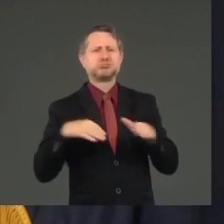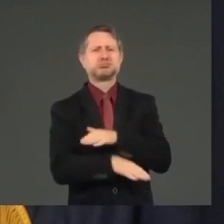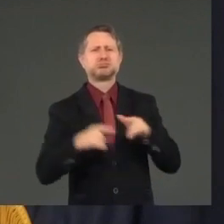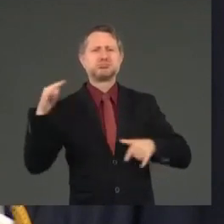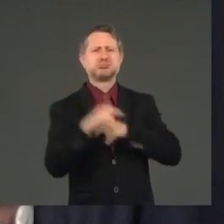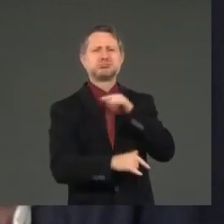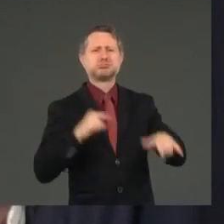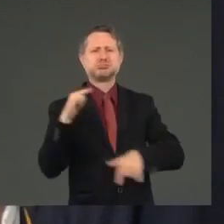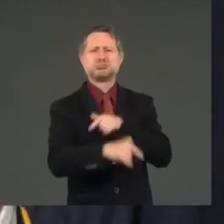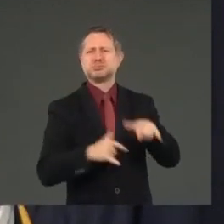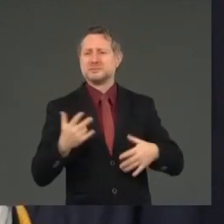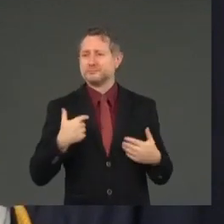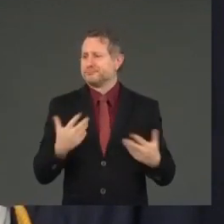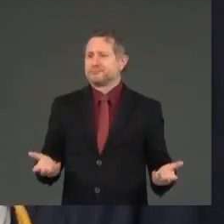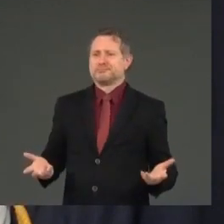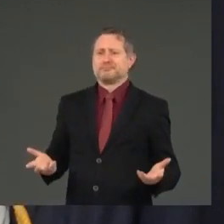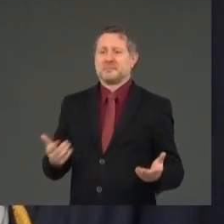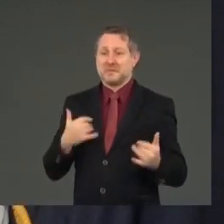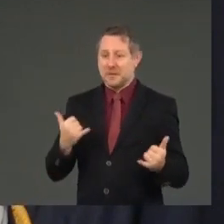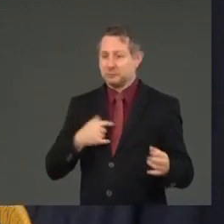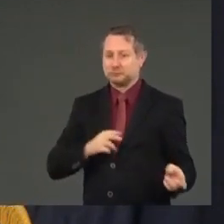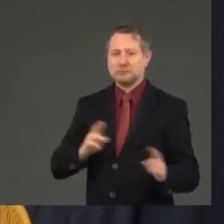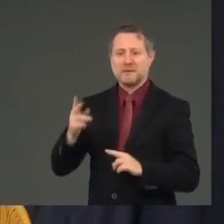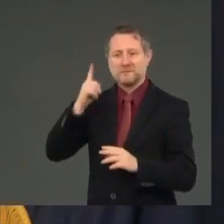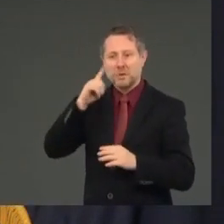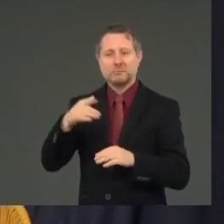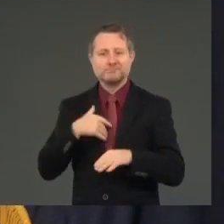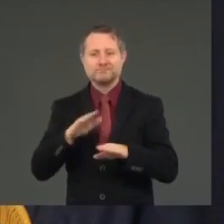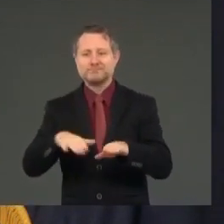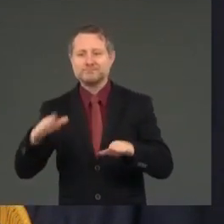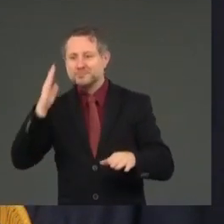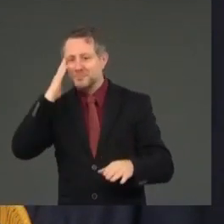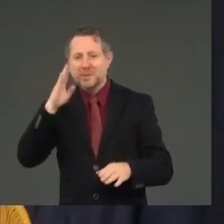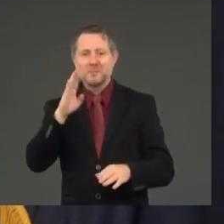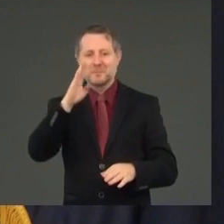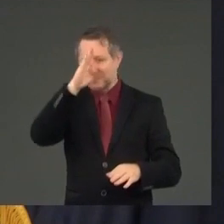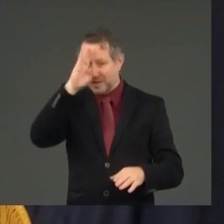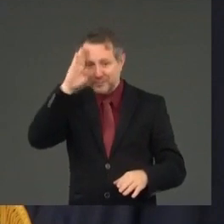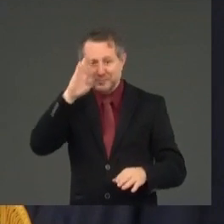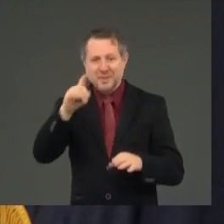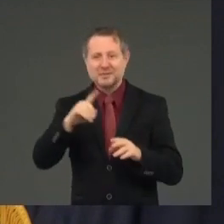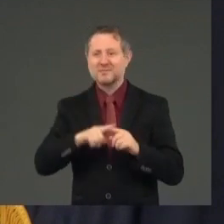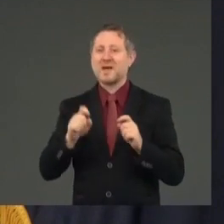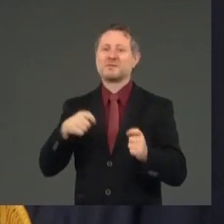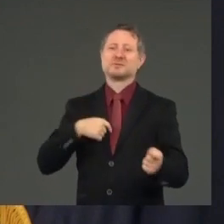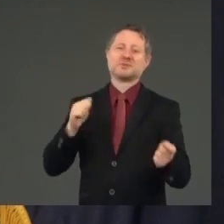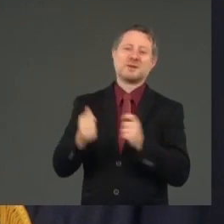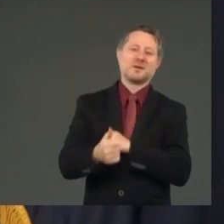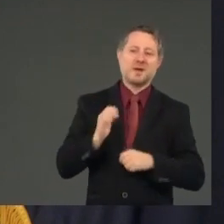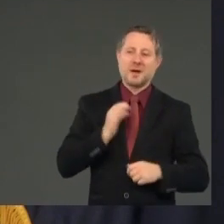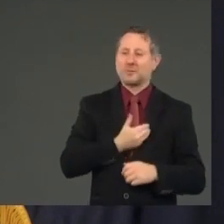EUROPE. BUT THE TIME WE DID THE EUROPEAN TRAVEL BAN, WE HAD 3 MILLION EUROPEANS COME THIS THIS